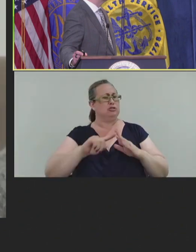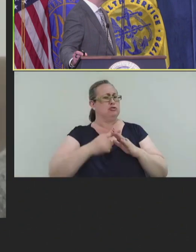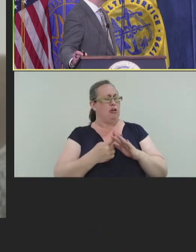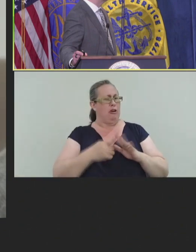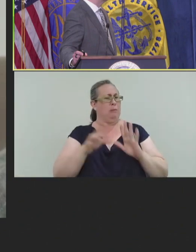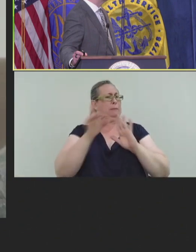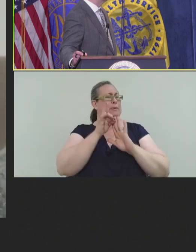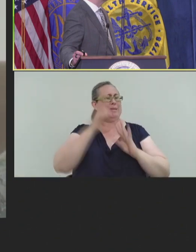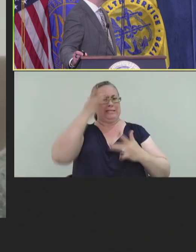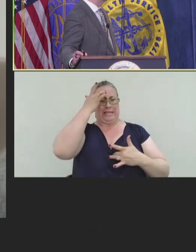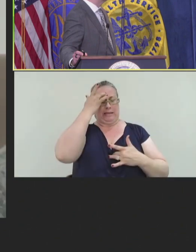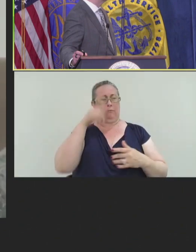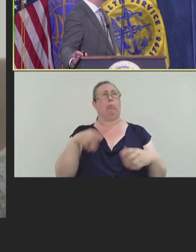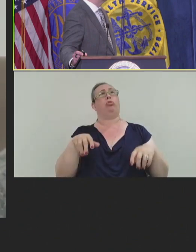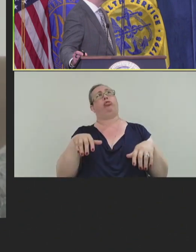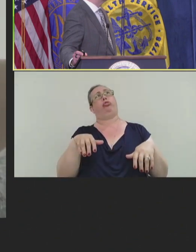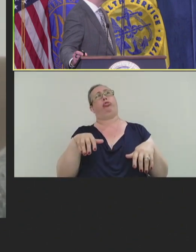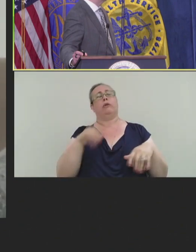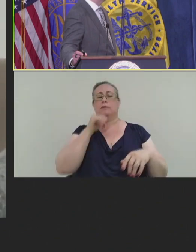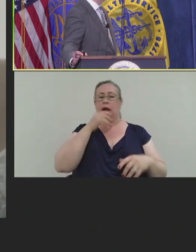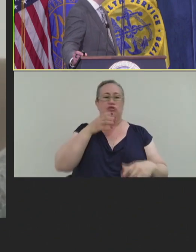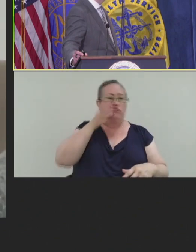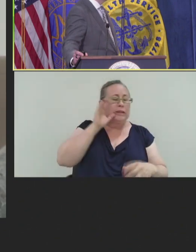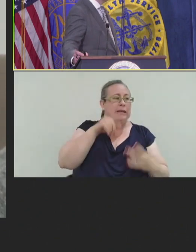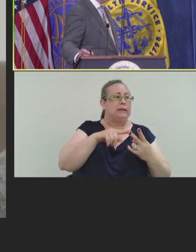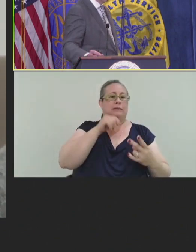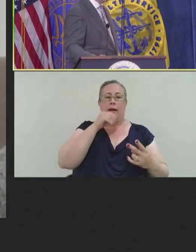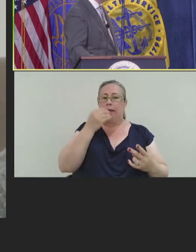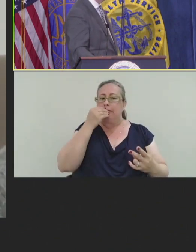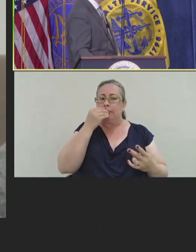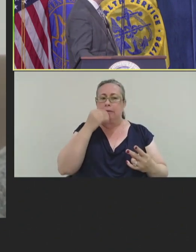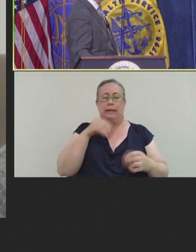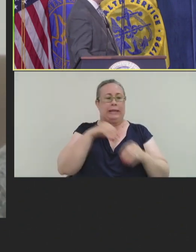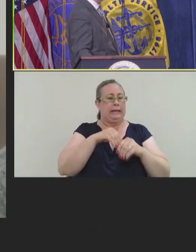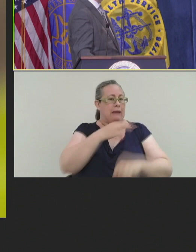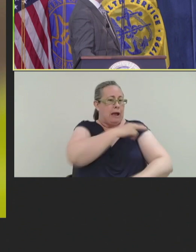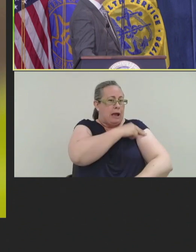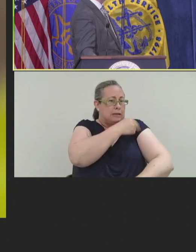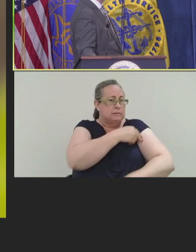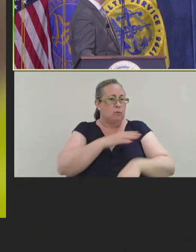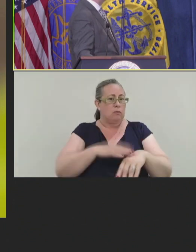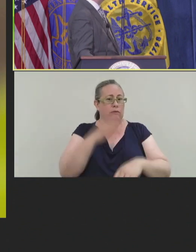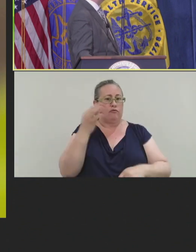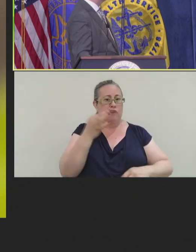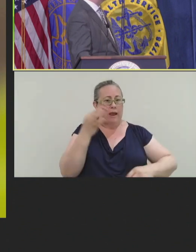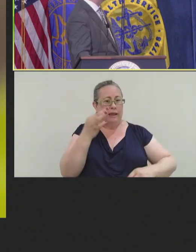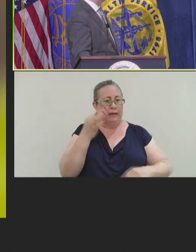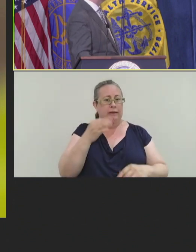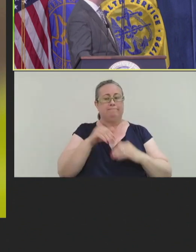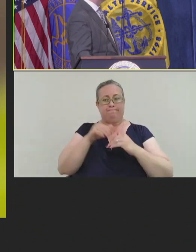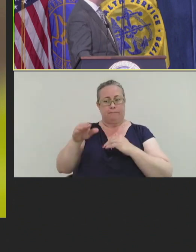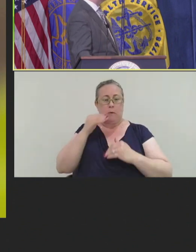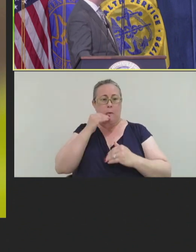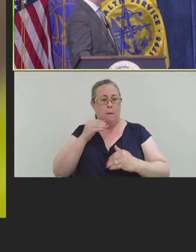Jessica Coletti: He was lethargic, not drinking, not eating. We were in the hospital on Friday, and they sent us home, told us it was COVID.